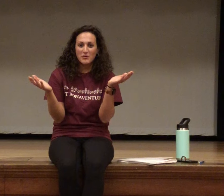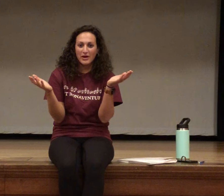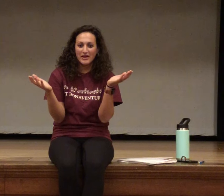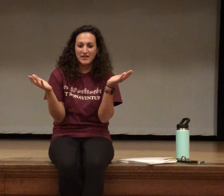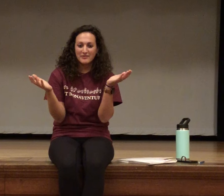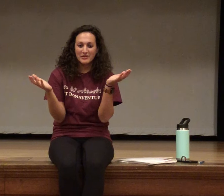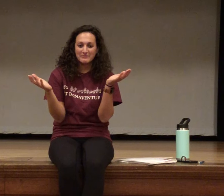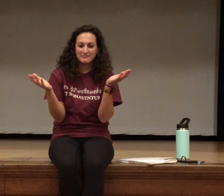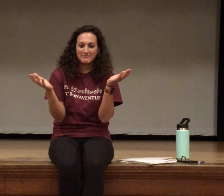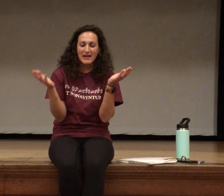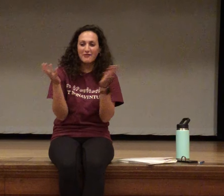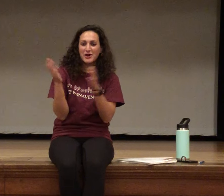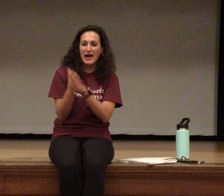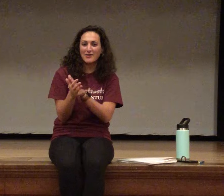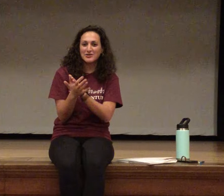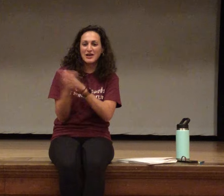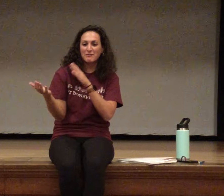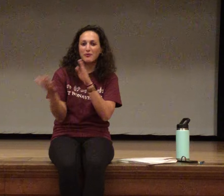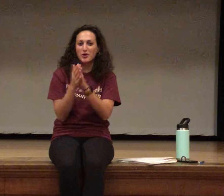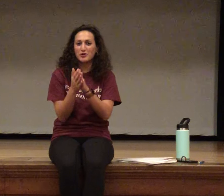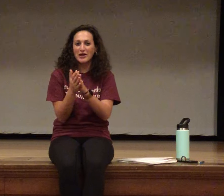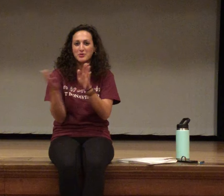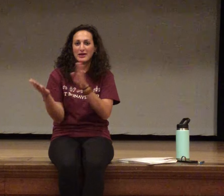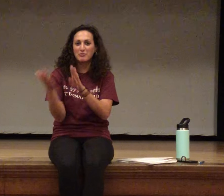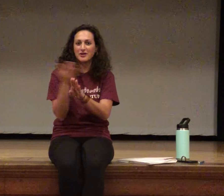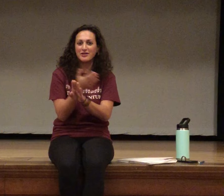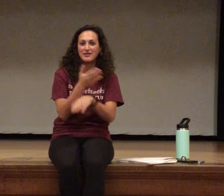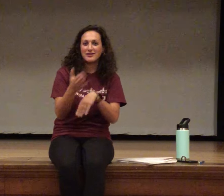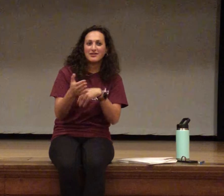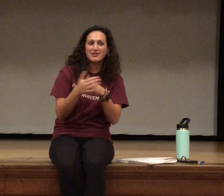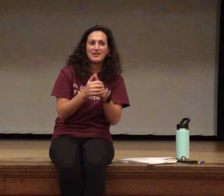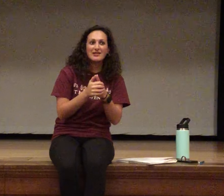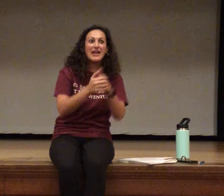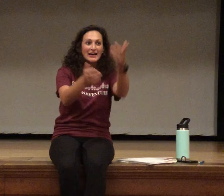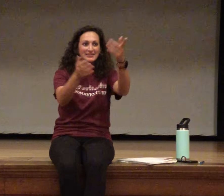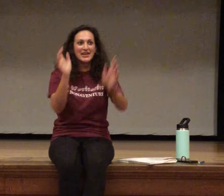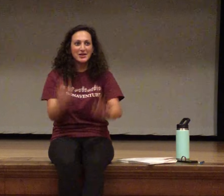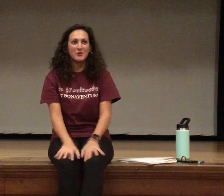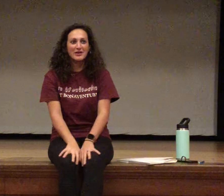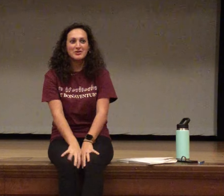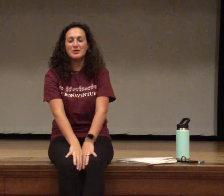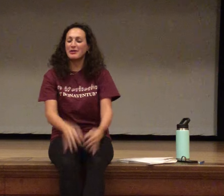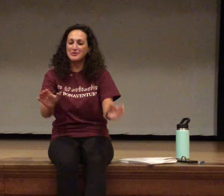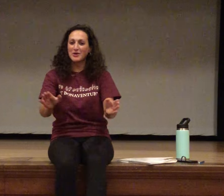why can't I think of it after college not before you graduate but yes thank you internship I know